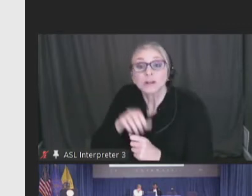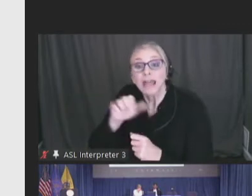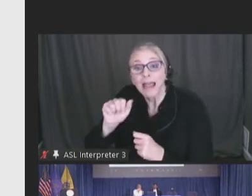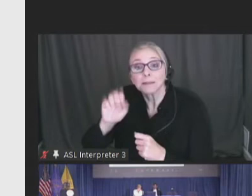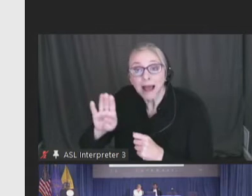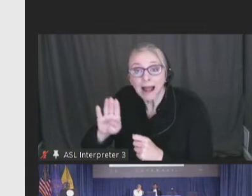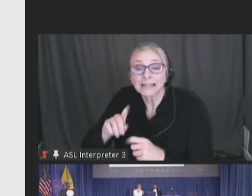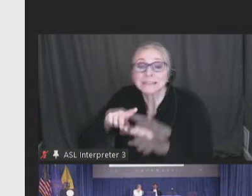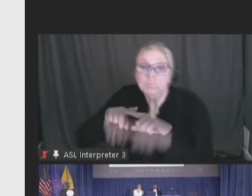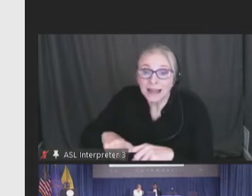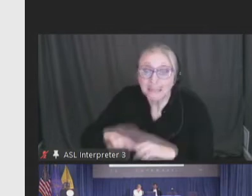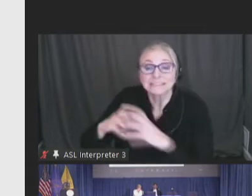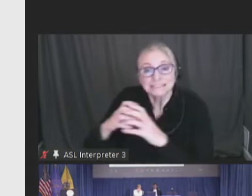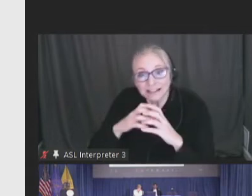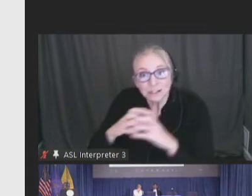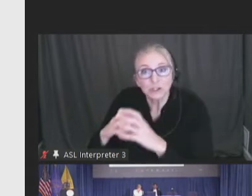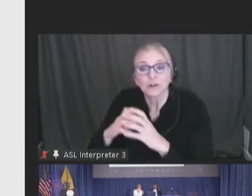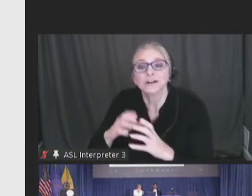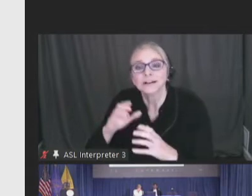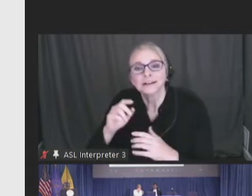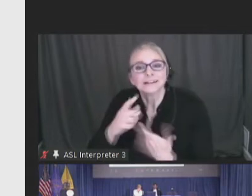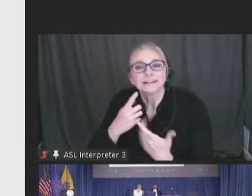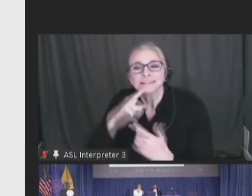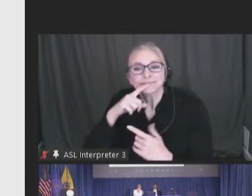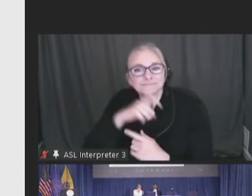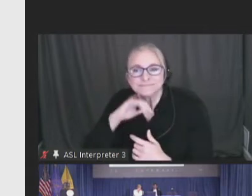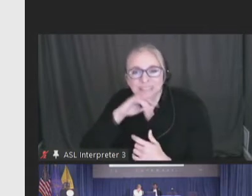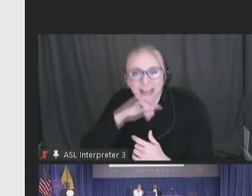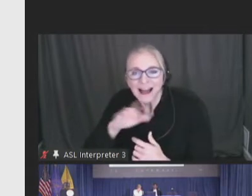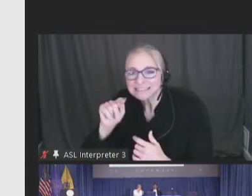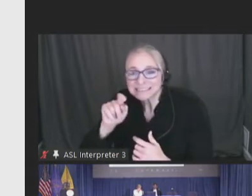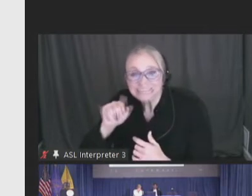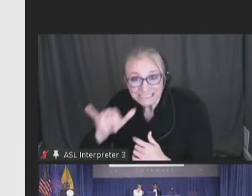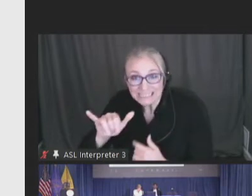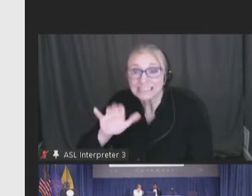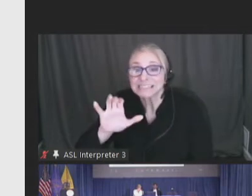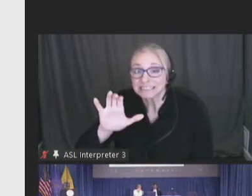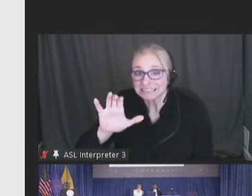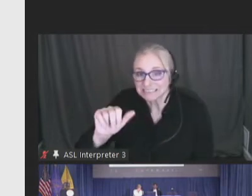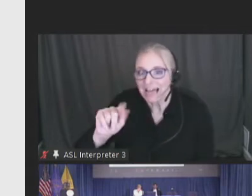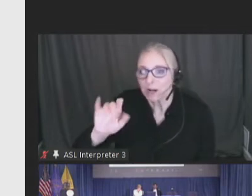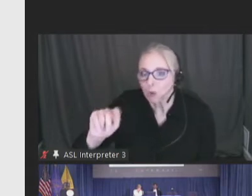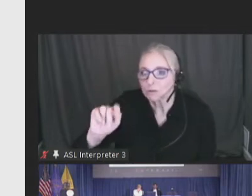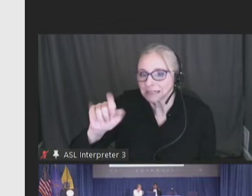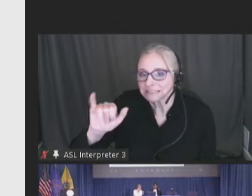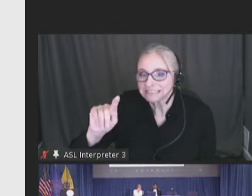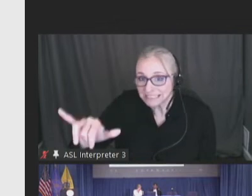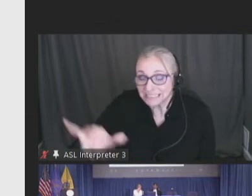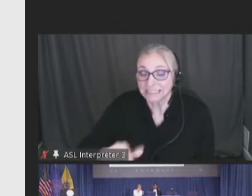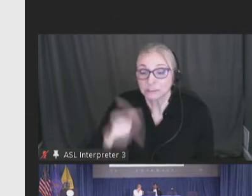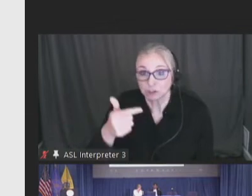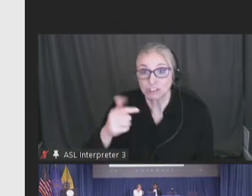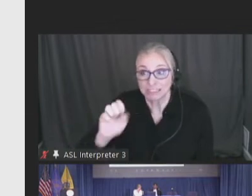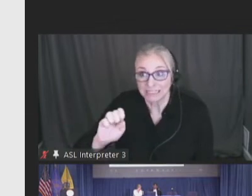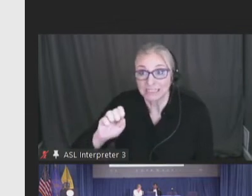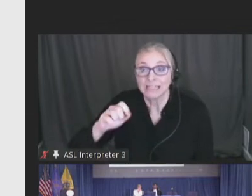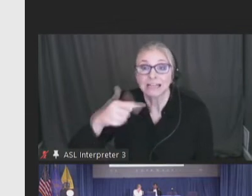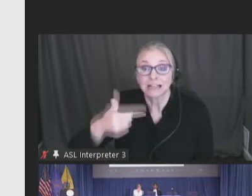cellular cytotoxicity and complement activation. So, gE, glycoprotein E binds the Fc end of an